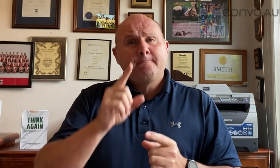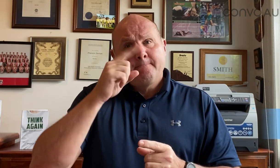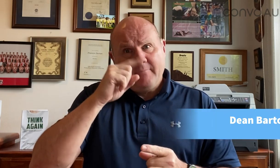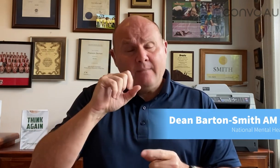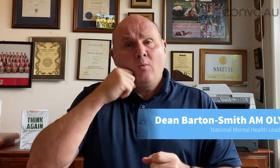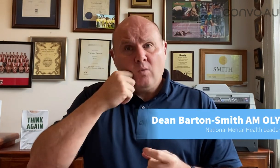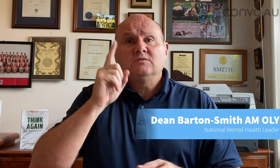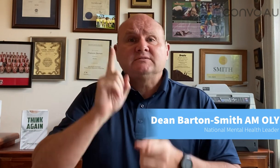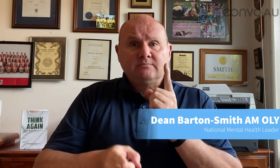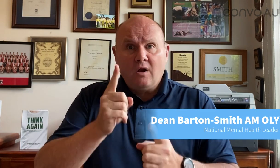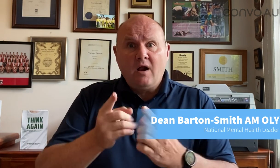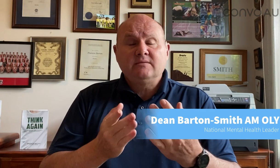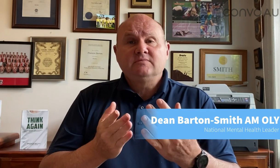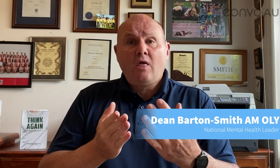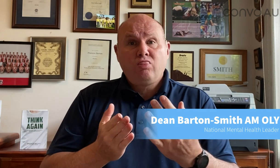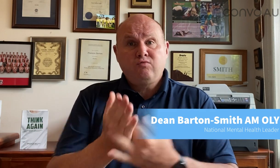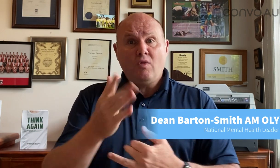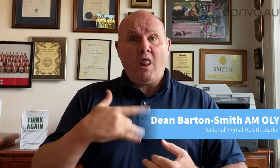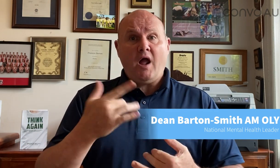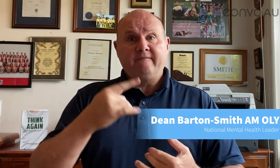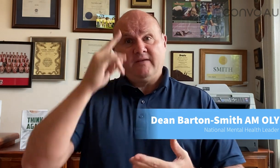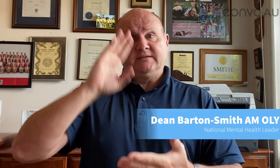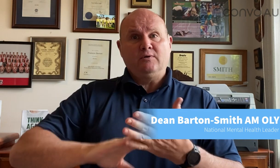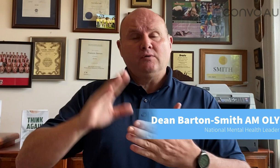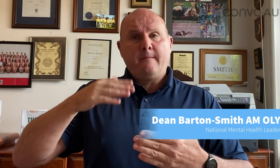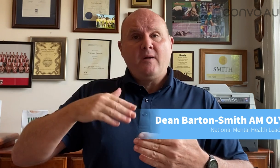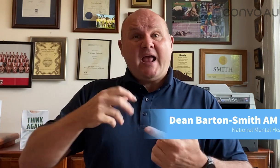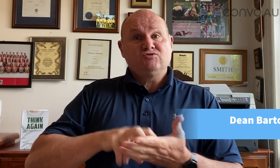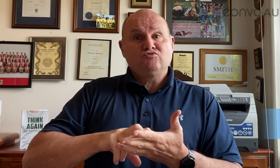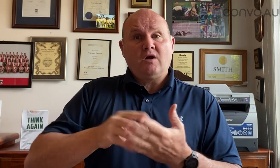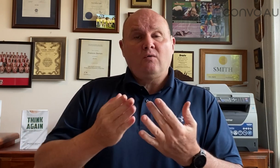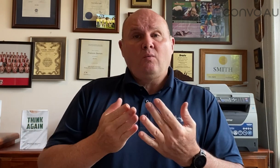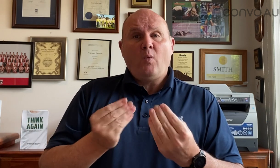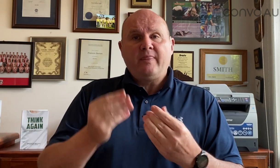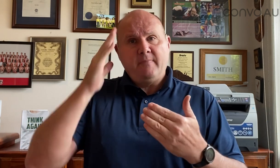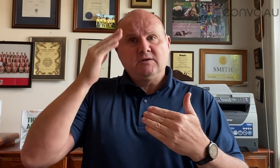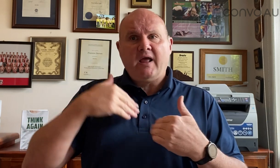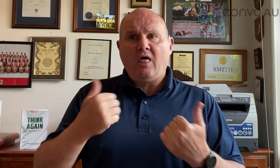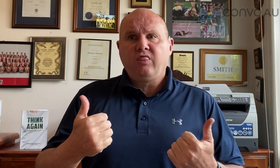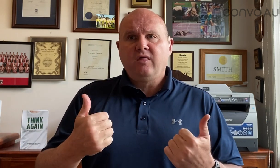Most people at some point in their life will experience and struggle with mental health issues.